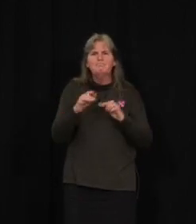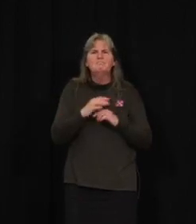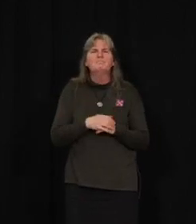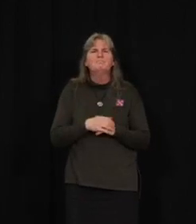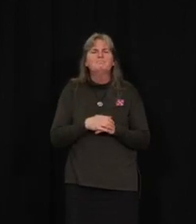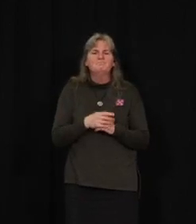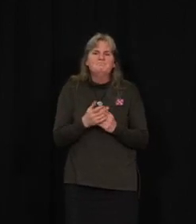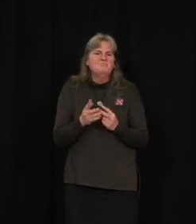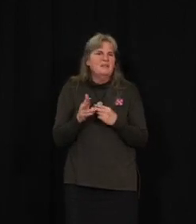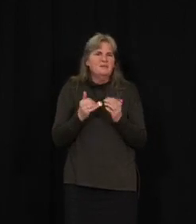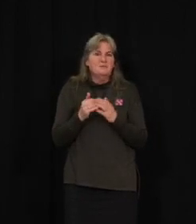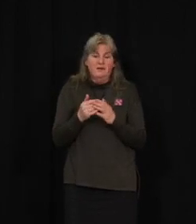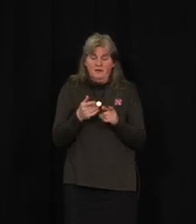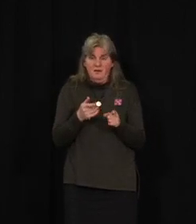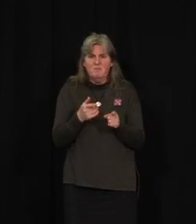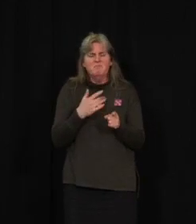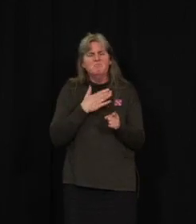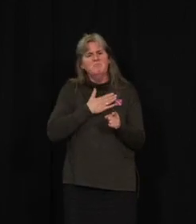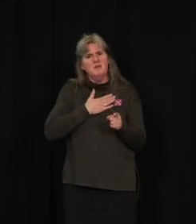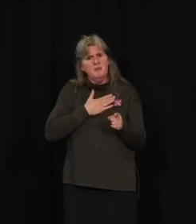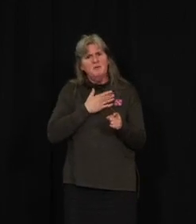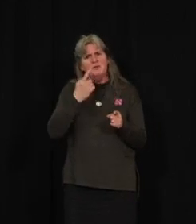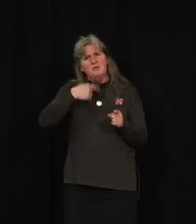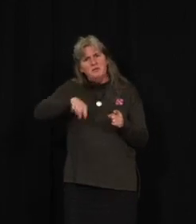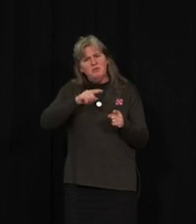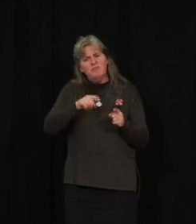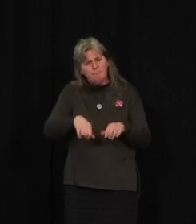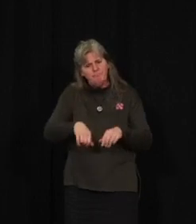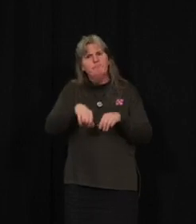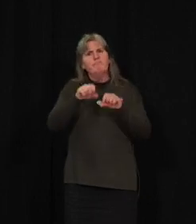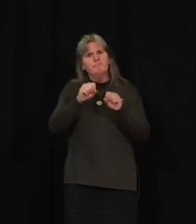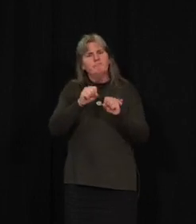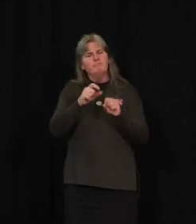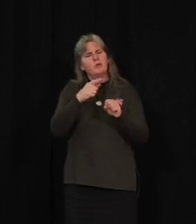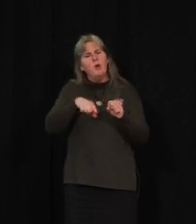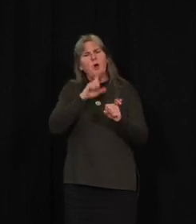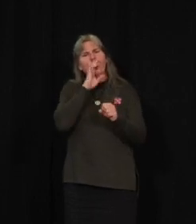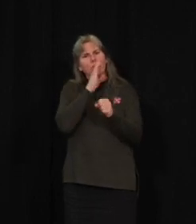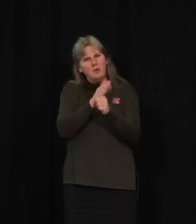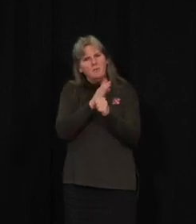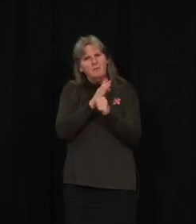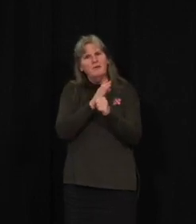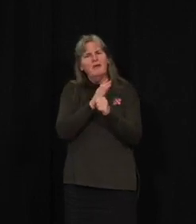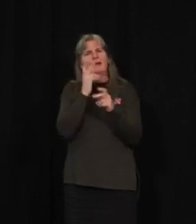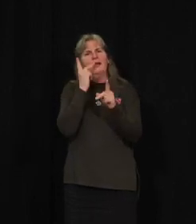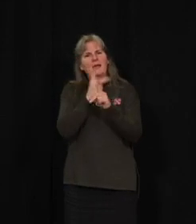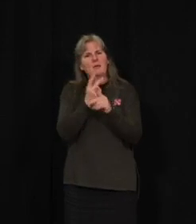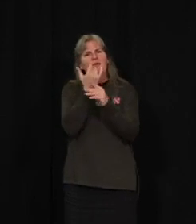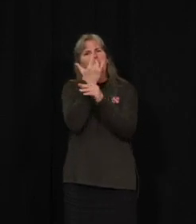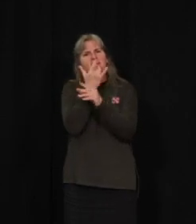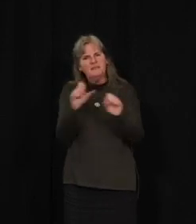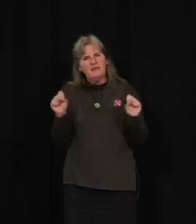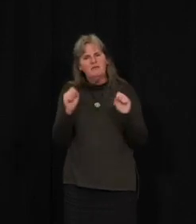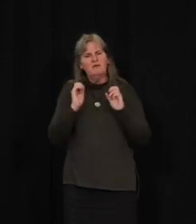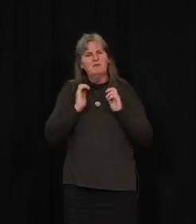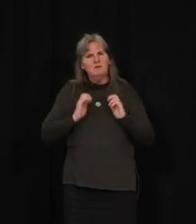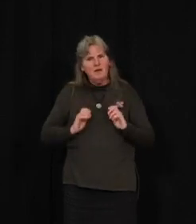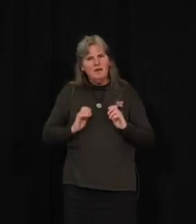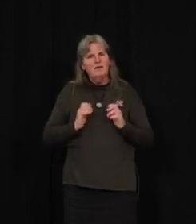steps they are taking and their commitment to keeping their clients served and safe. We are continuing to work on